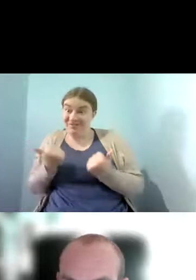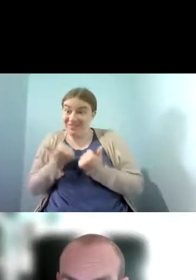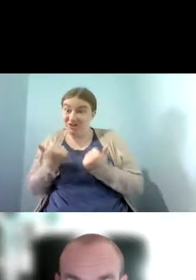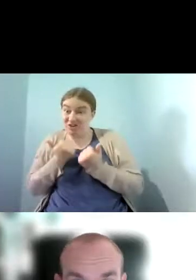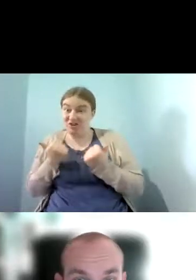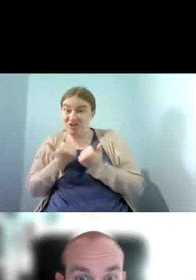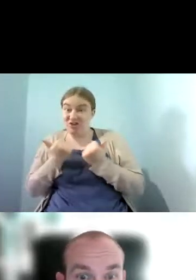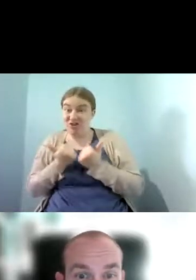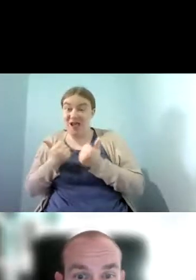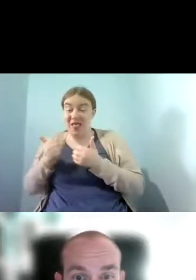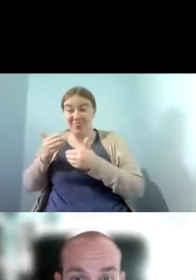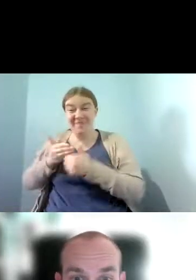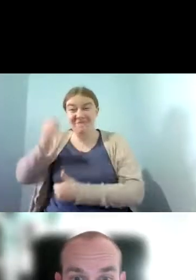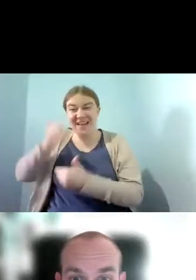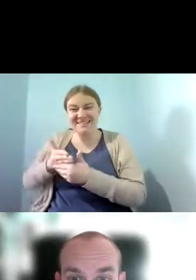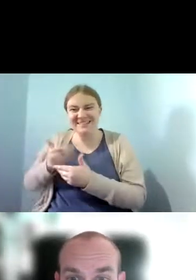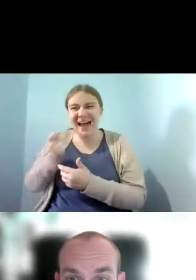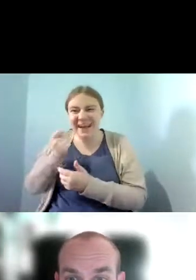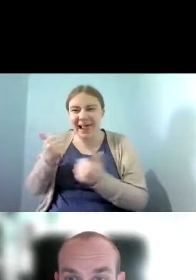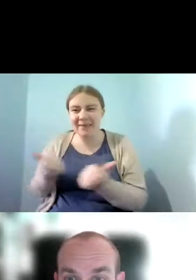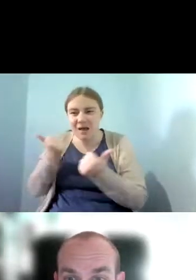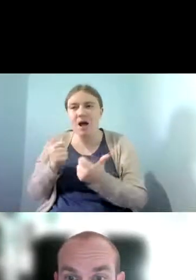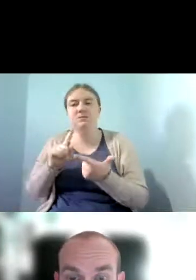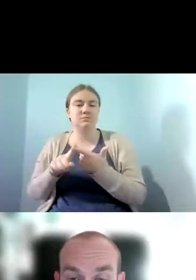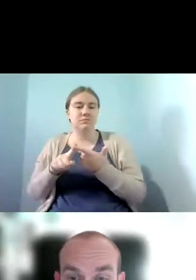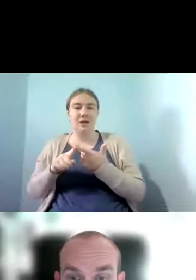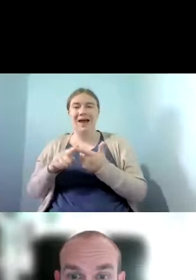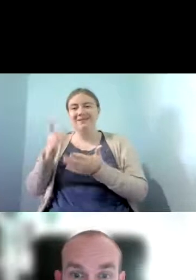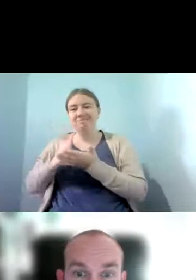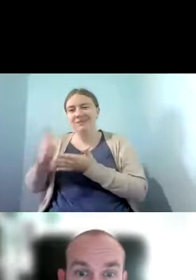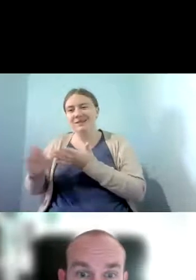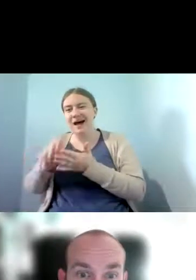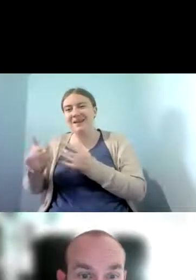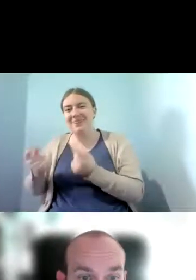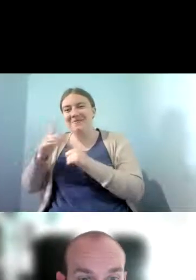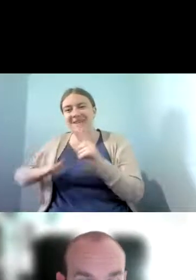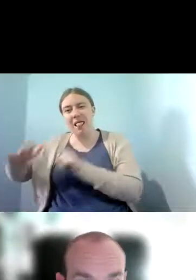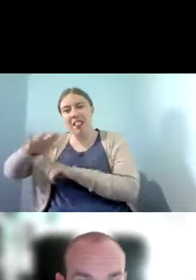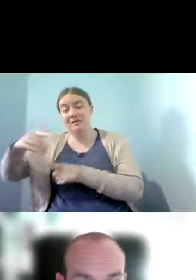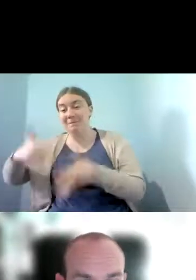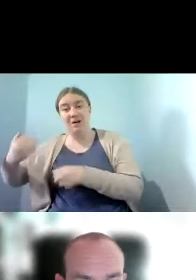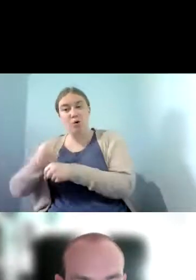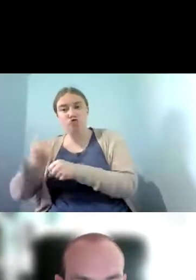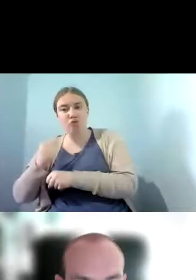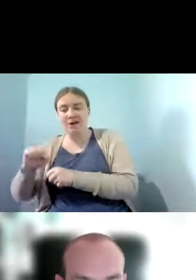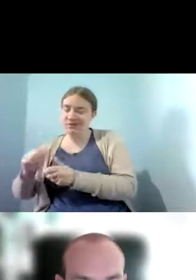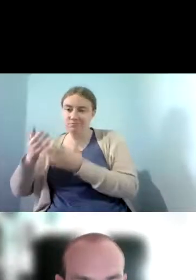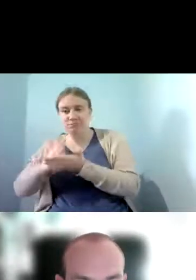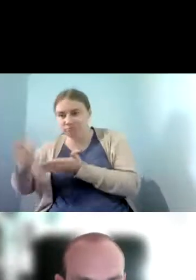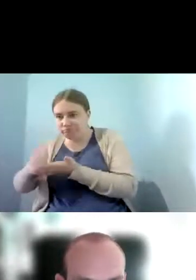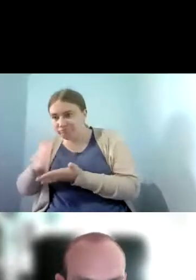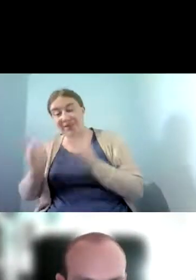the fencing um and uh tidying up the field where we constructed it and this fish pass is